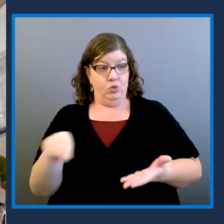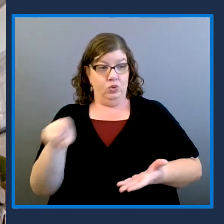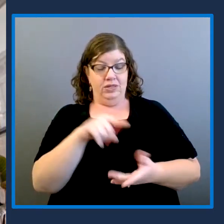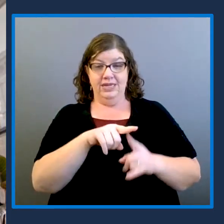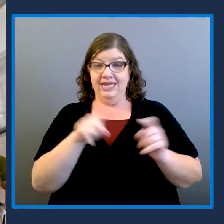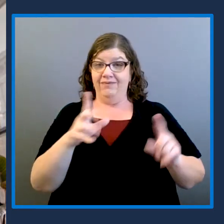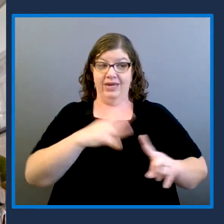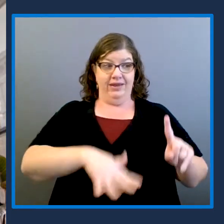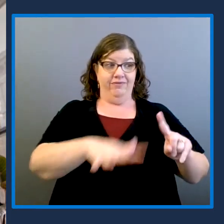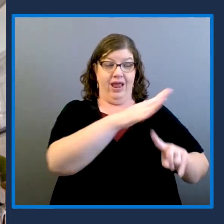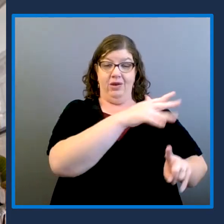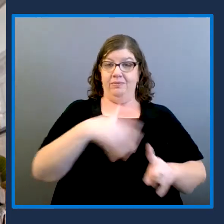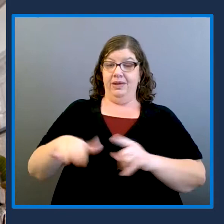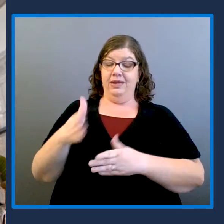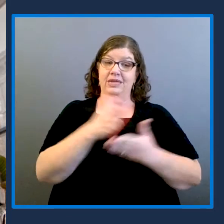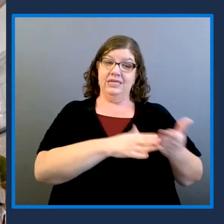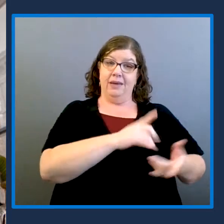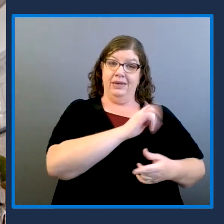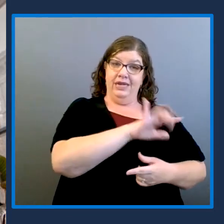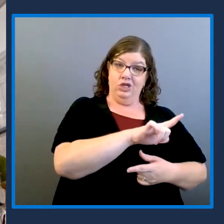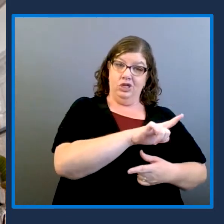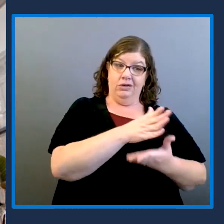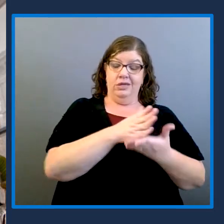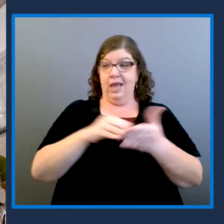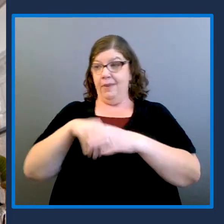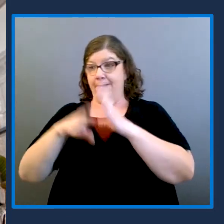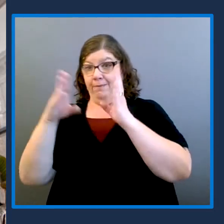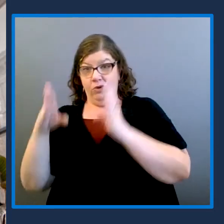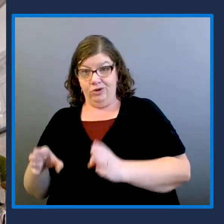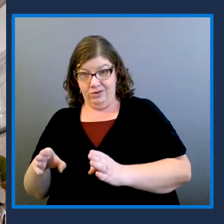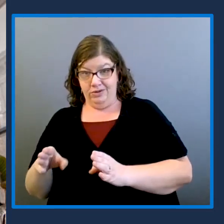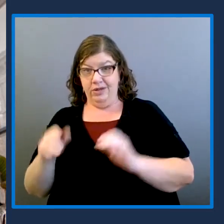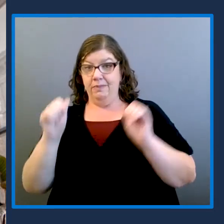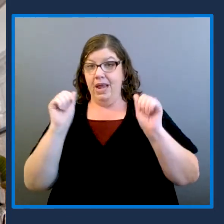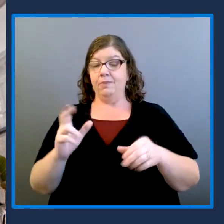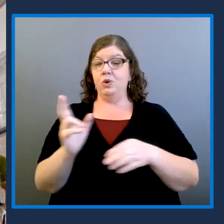we have students who are in different environments some are digital and some are face-to-face and